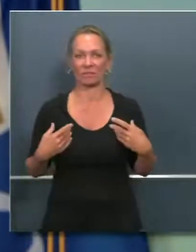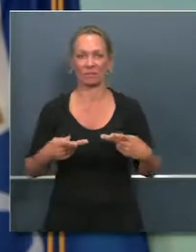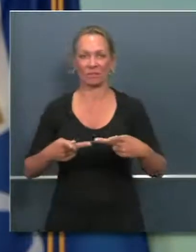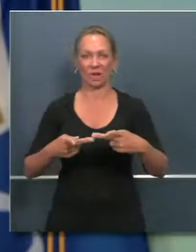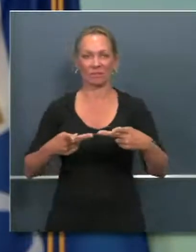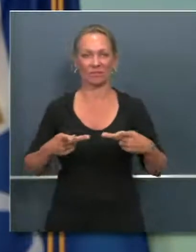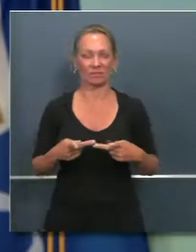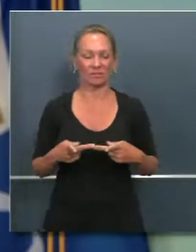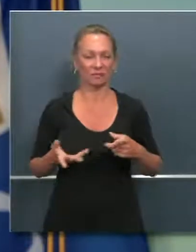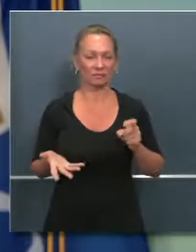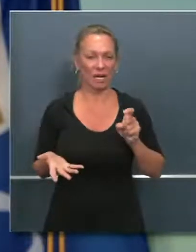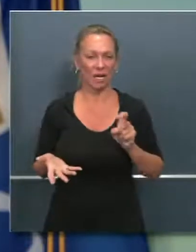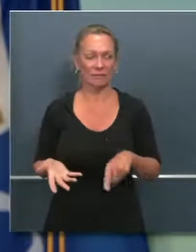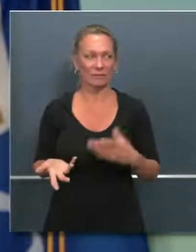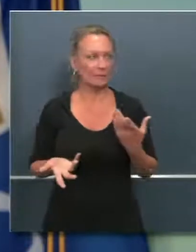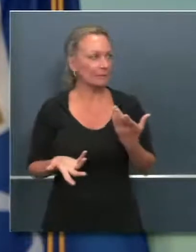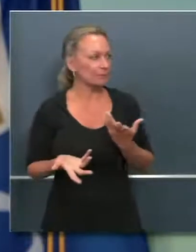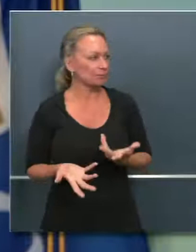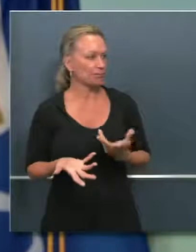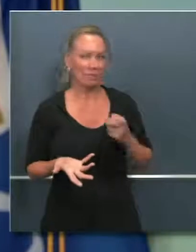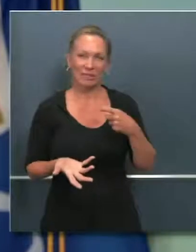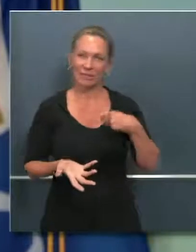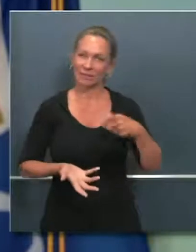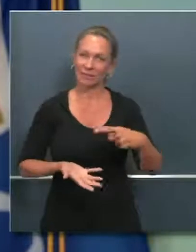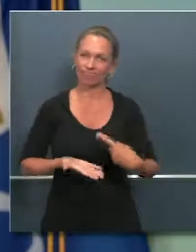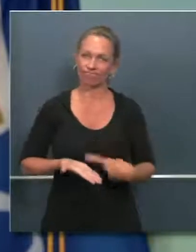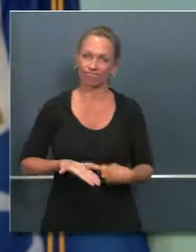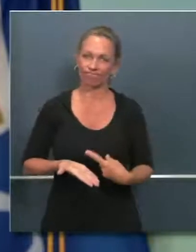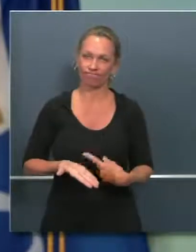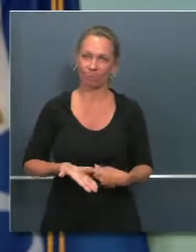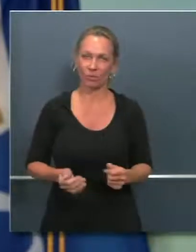to have as a relates to the spread of this disease different settings different criteria different